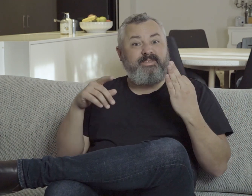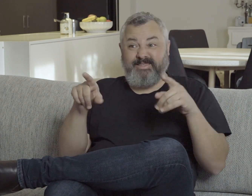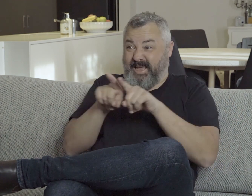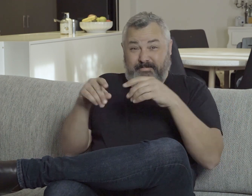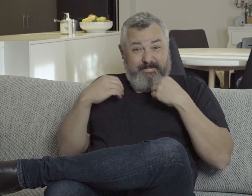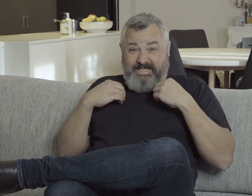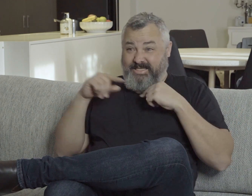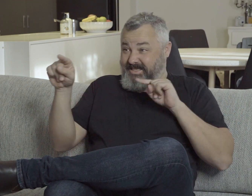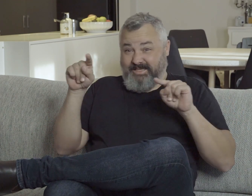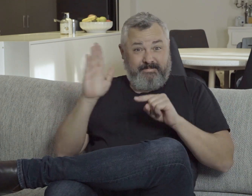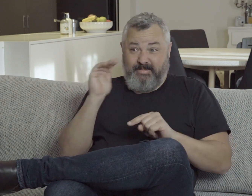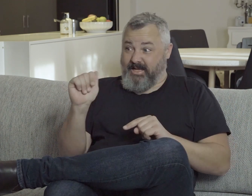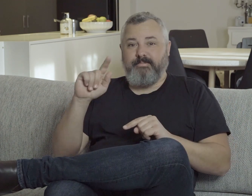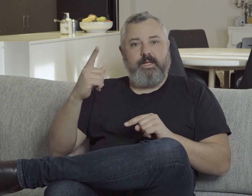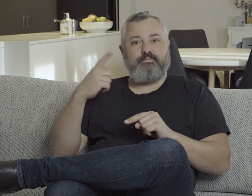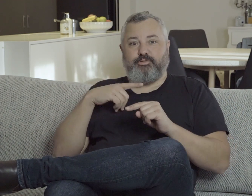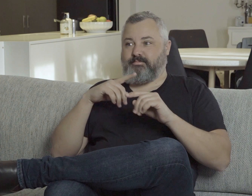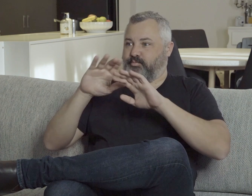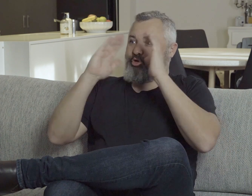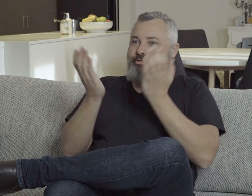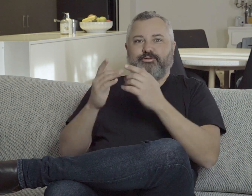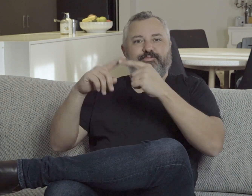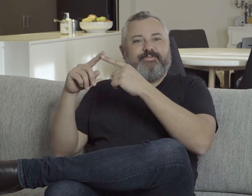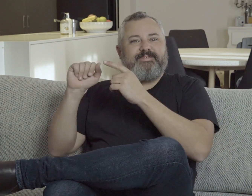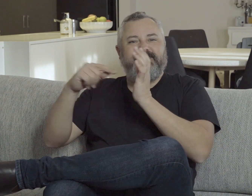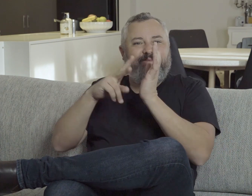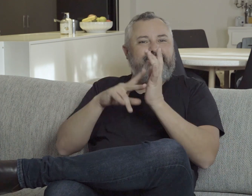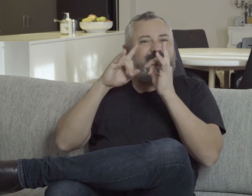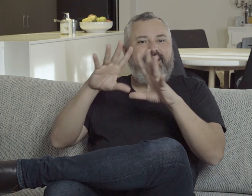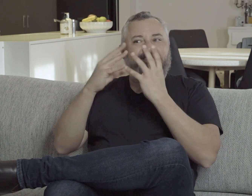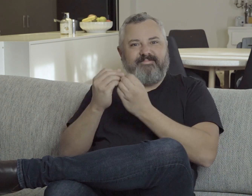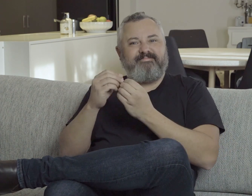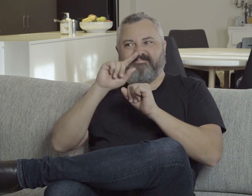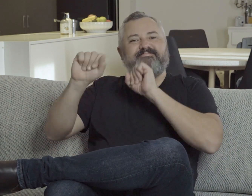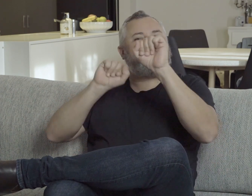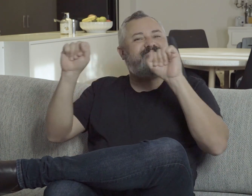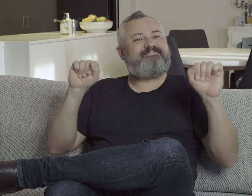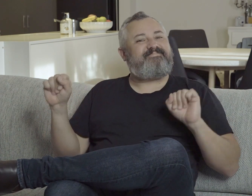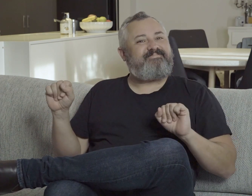and a selection of new TV shows and movies will now appear. And while it's the same streaming service platform,